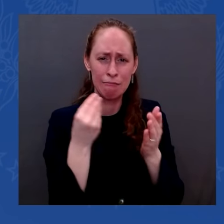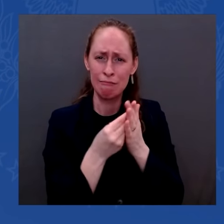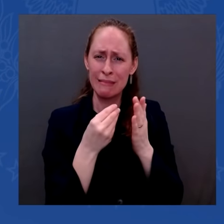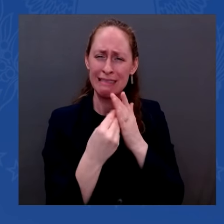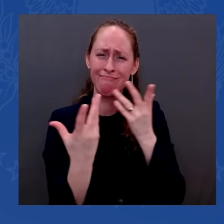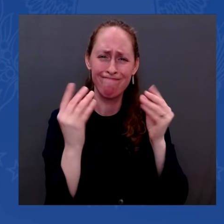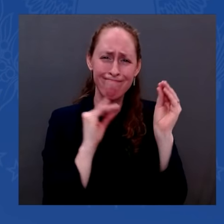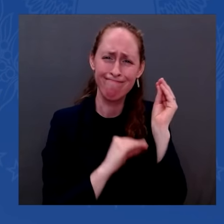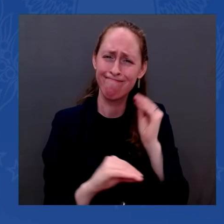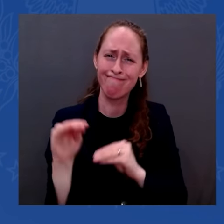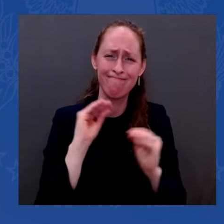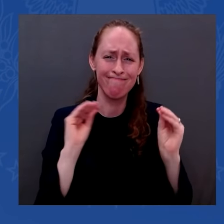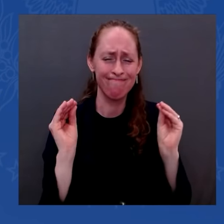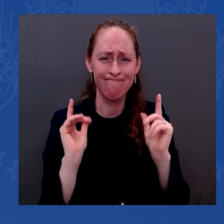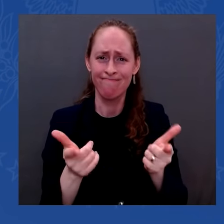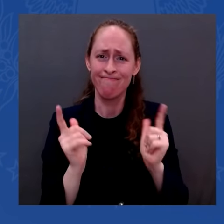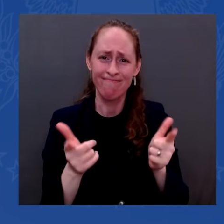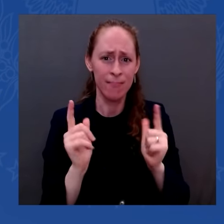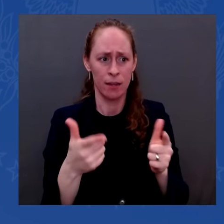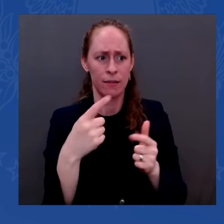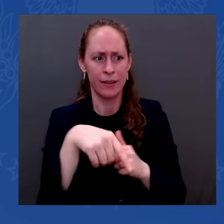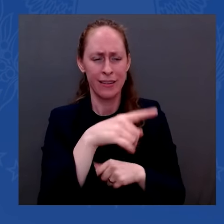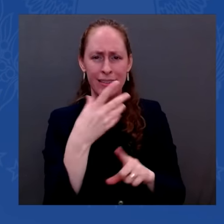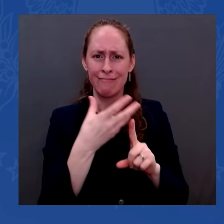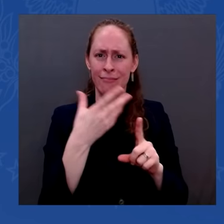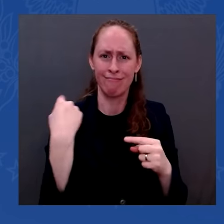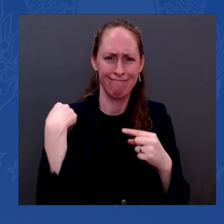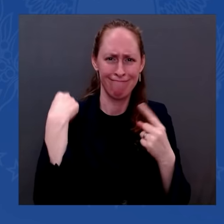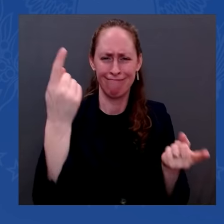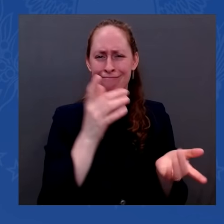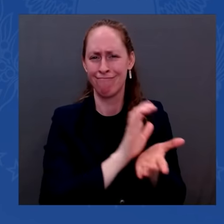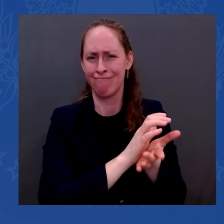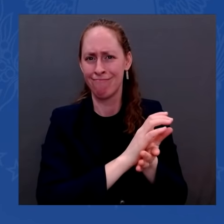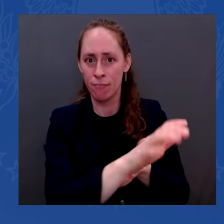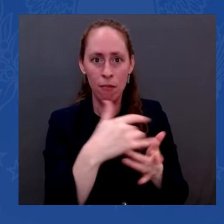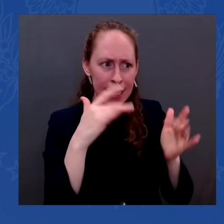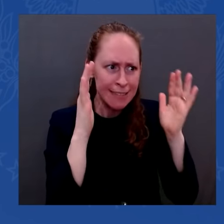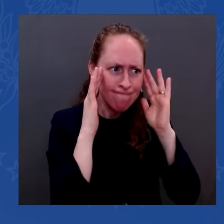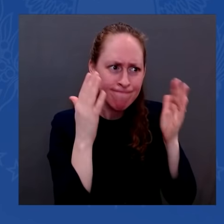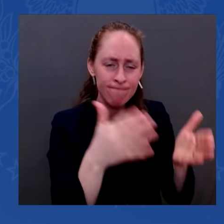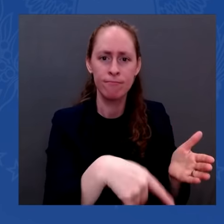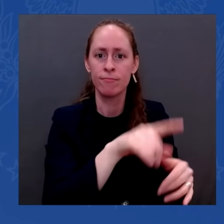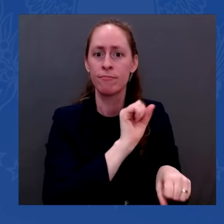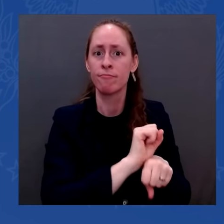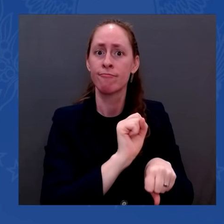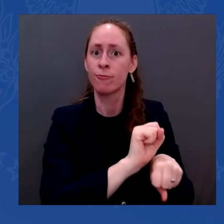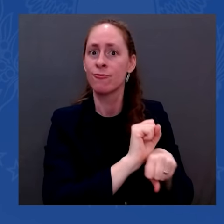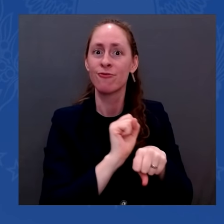And there's no one better suited to take on an ambitious task like this than Berkshire Hathaway Energy.